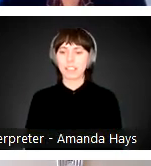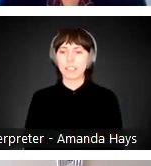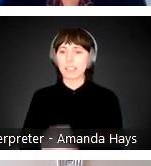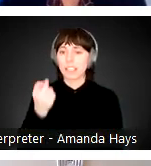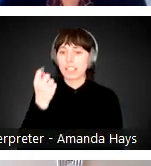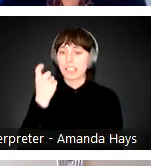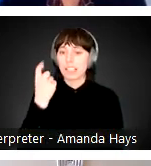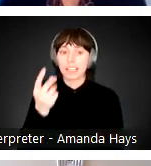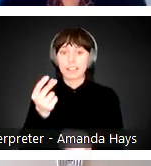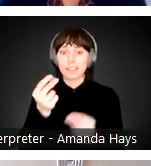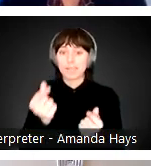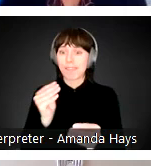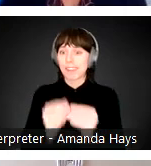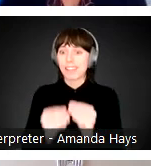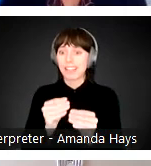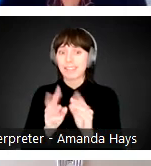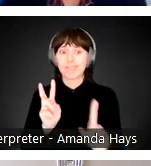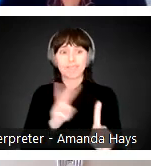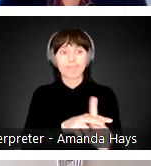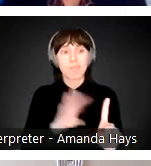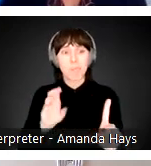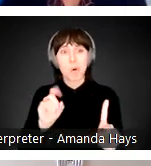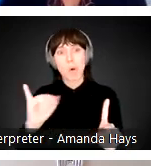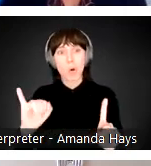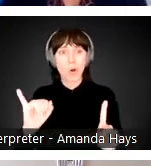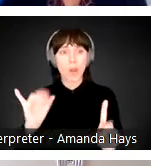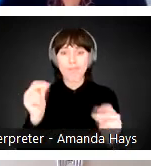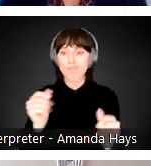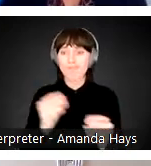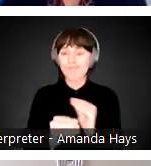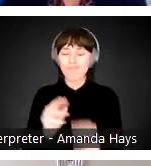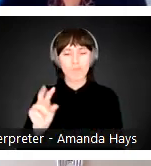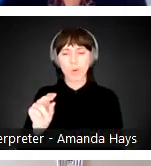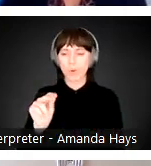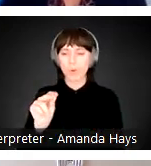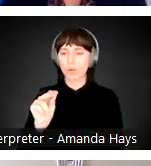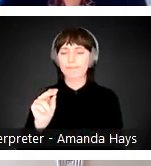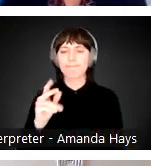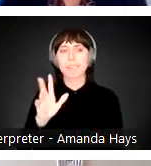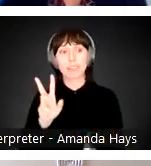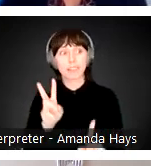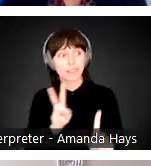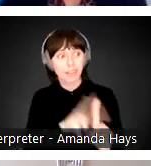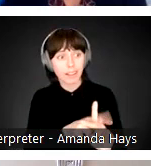fix. To file a complaint with BOLI kicks off a legal process in which everyone